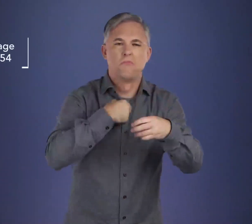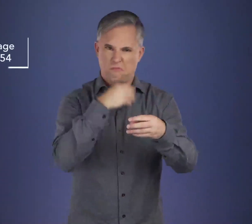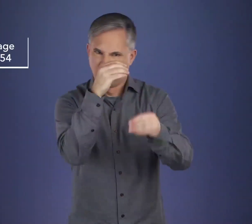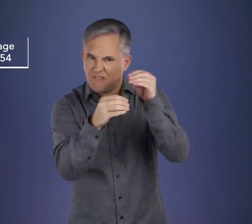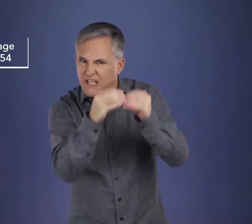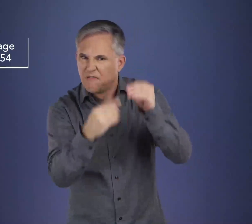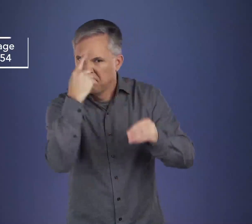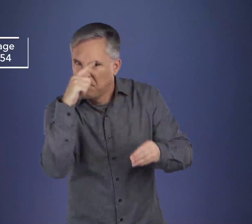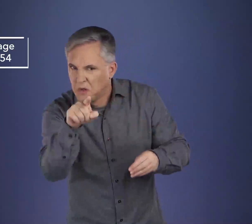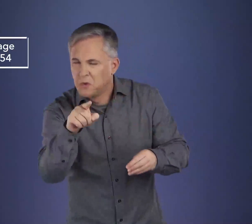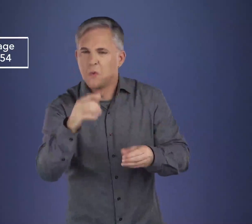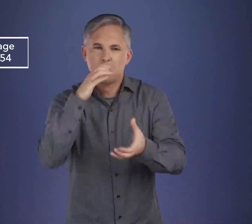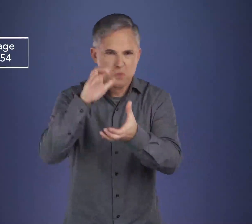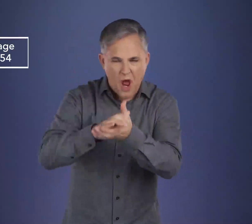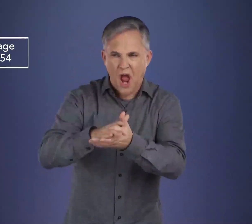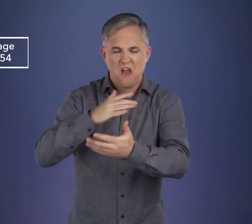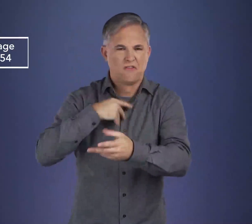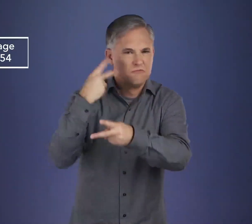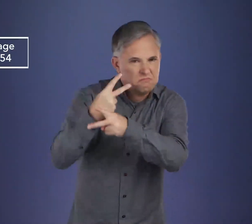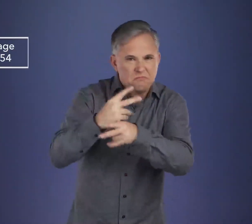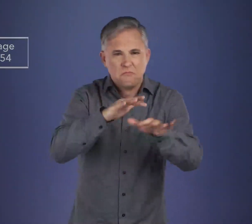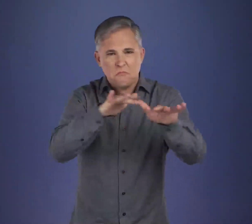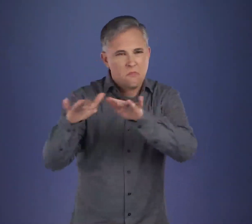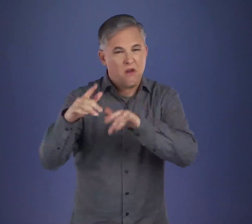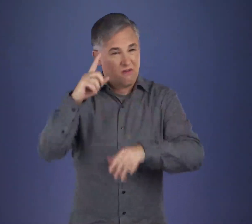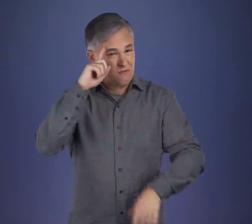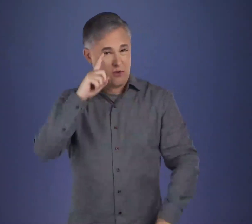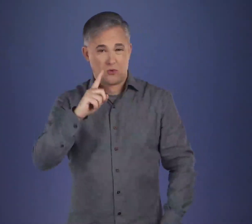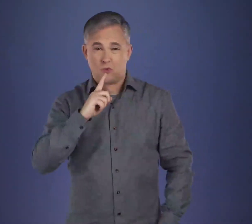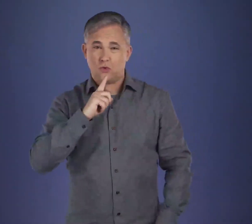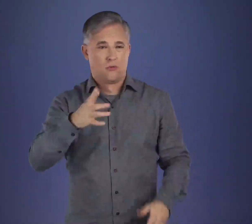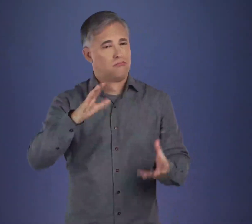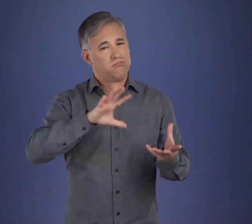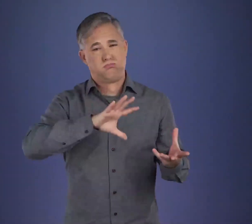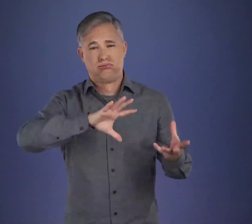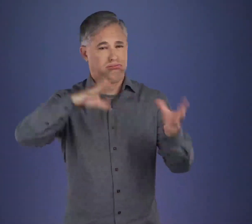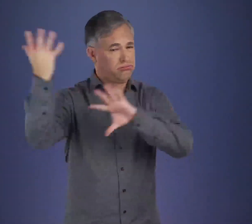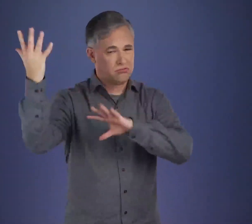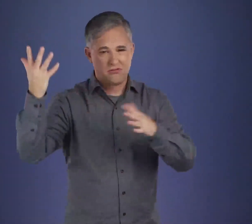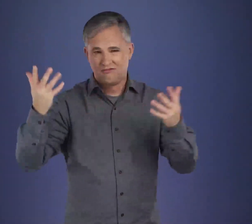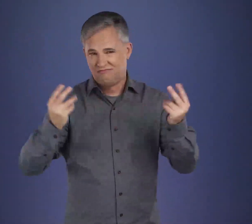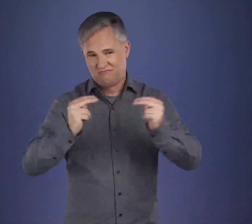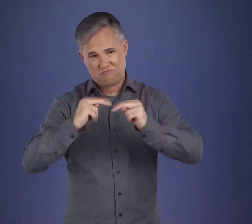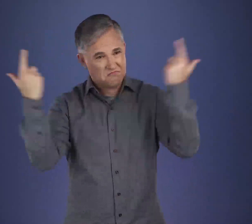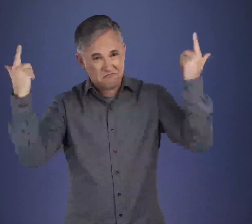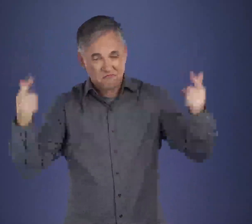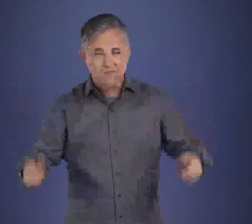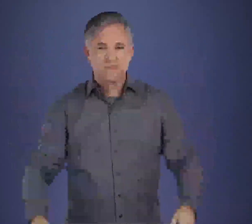Where would we have wound up? No place, of course.”